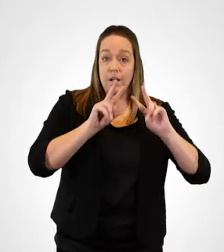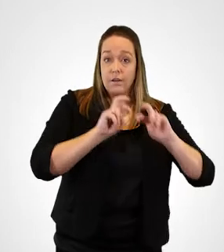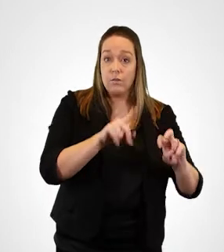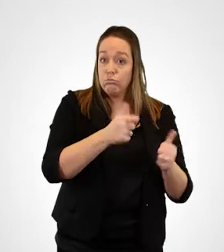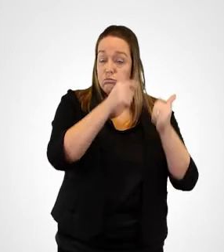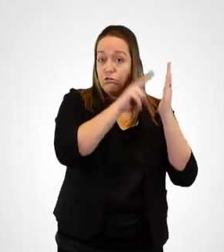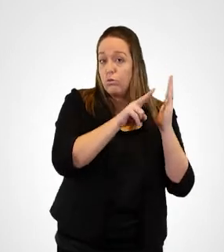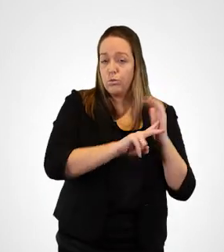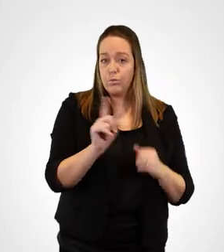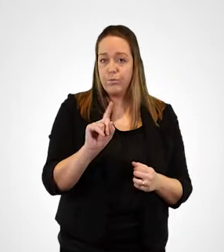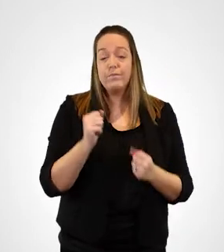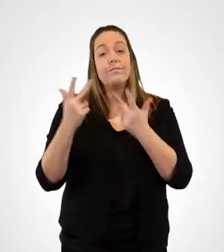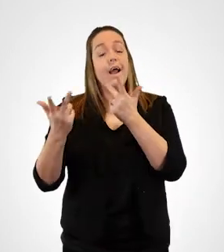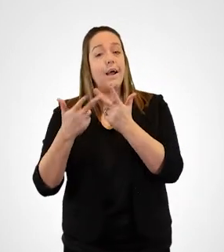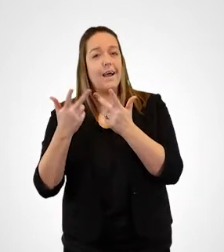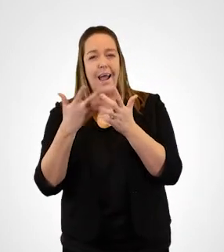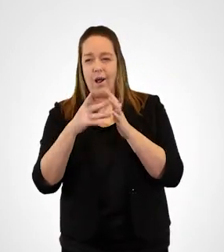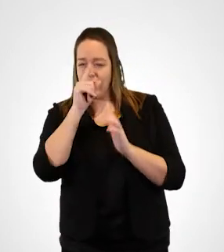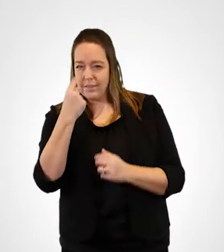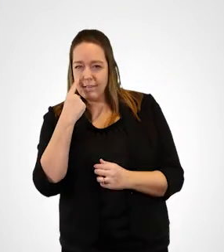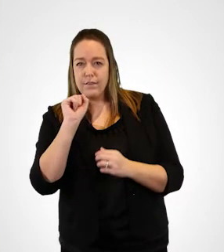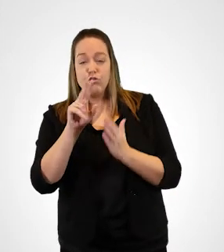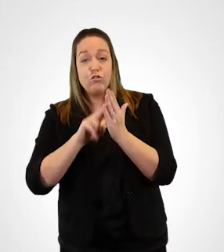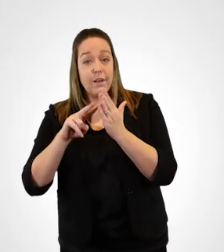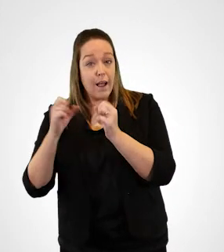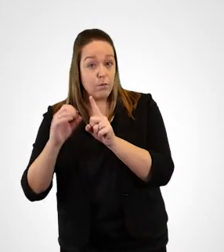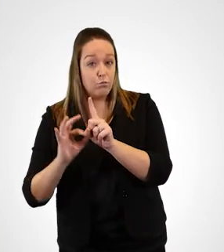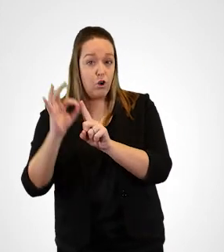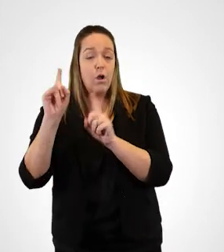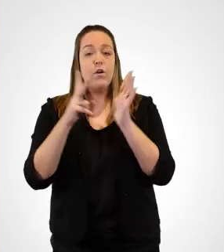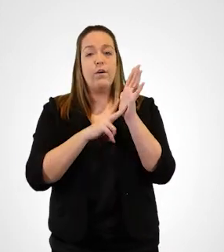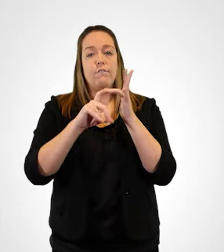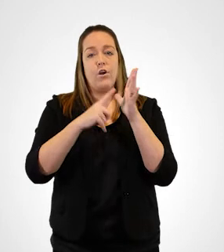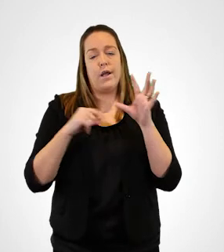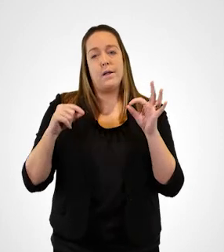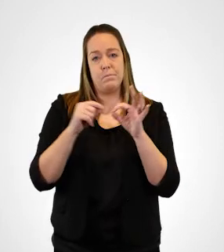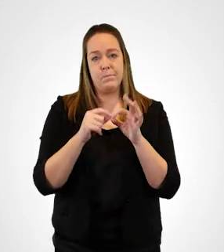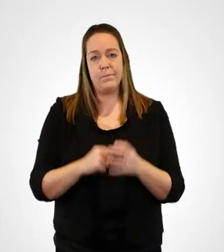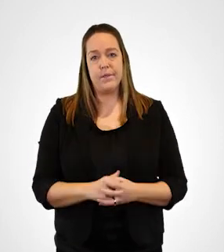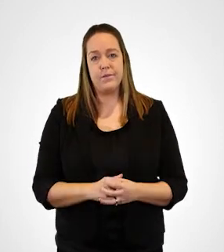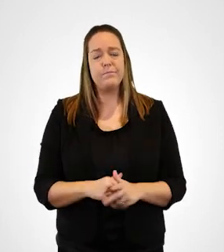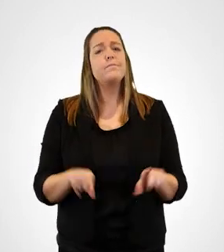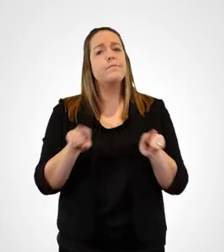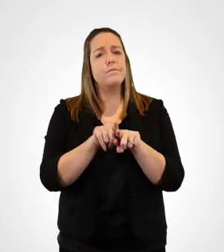And then the other thing that predicted reading progress was vocabulary, and again we've done the same thing.